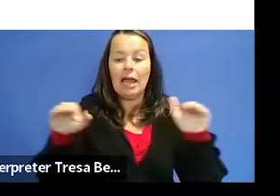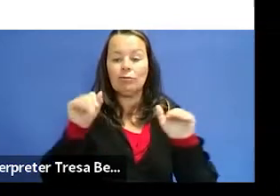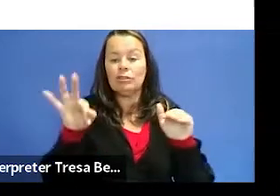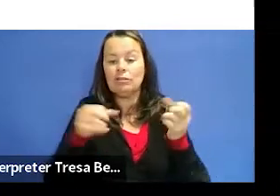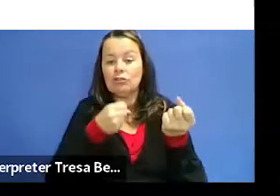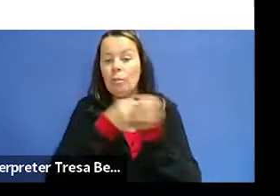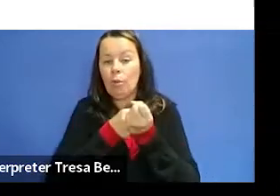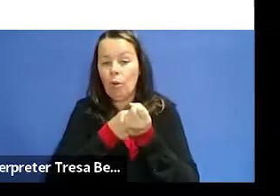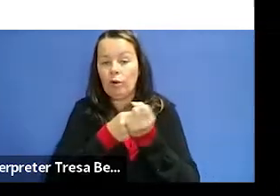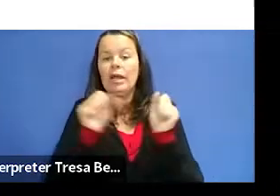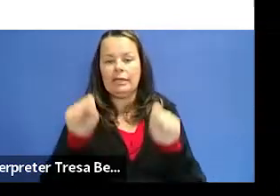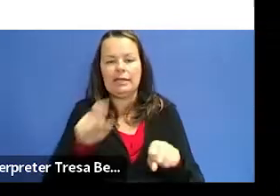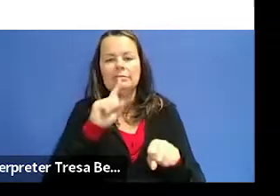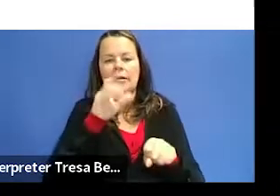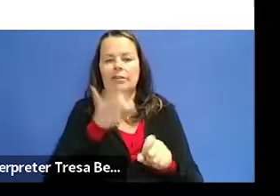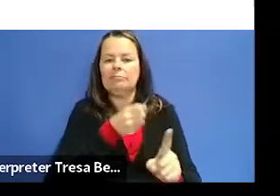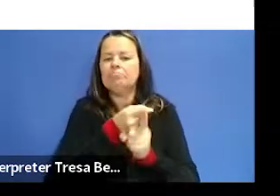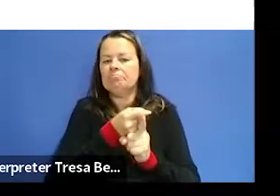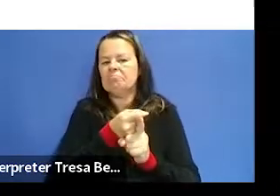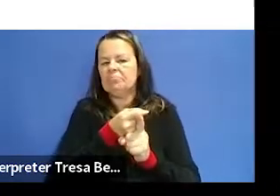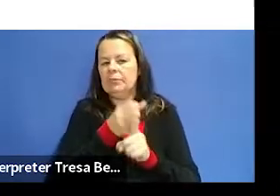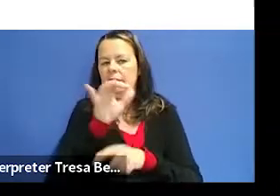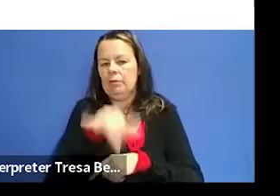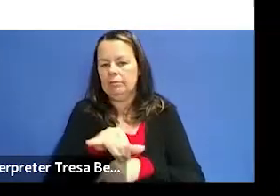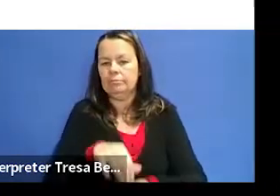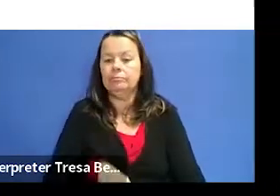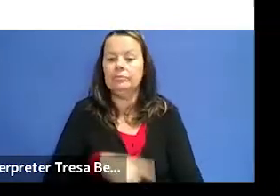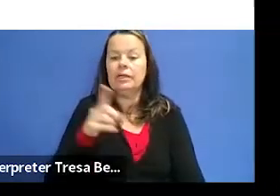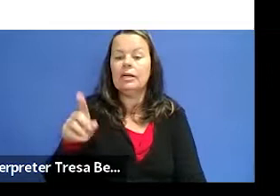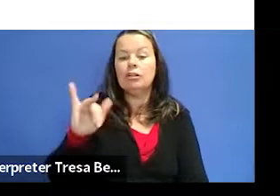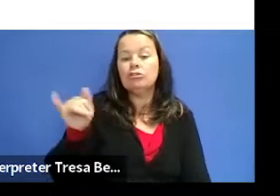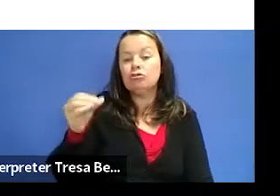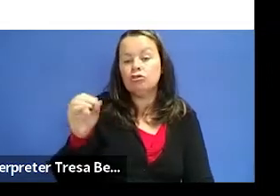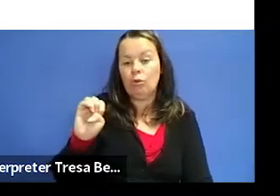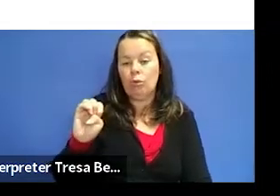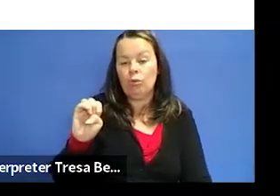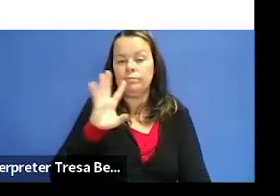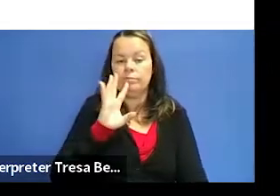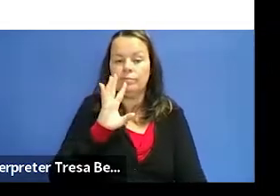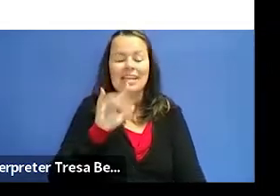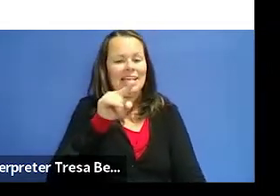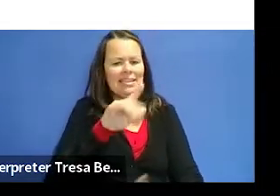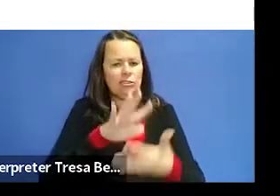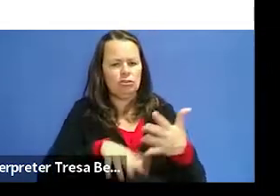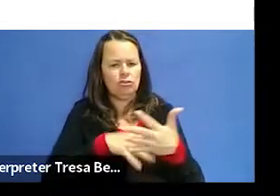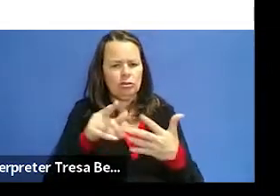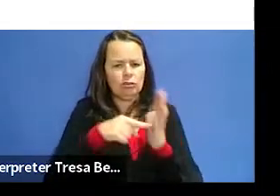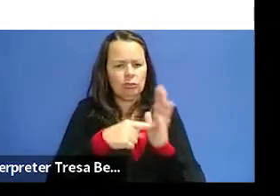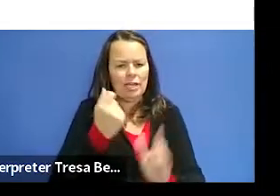Joe Devon: Dennis, can I ask you to explain as well this chart shows 11.6 on the bottom.